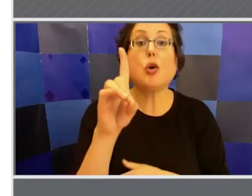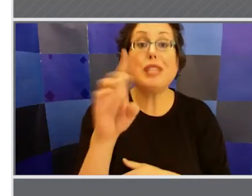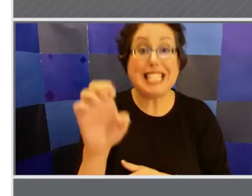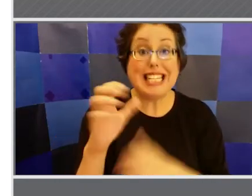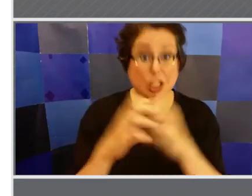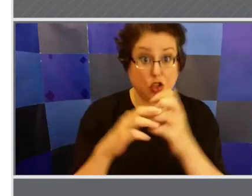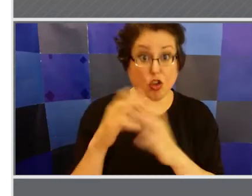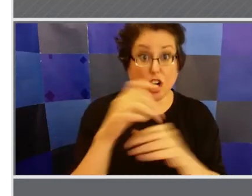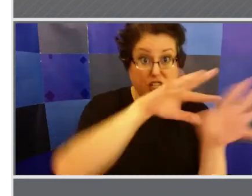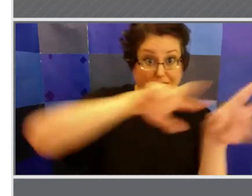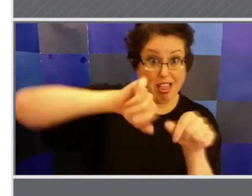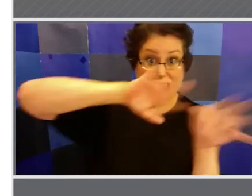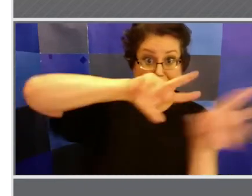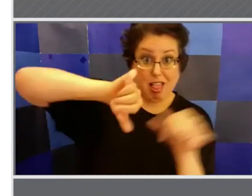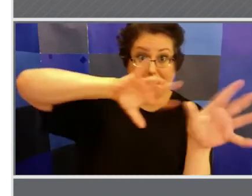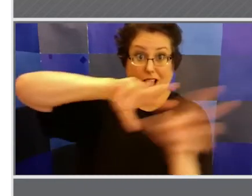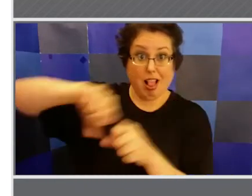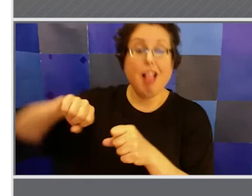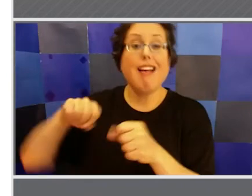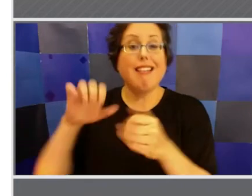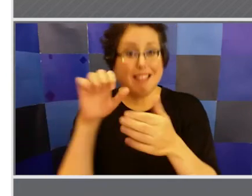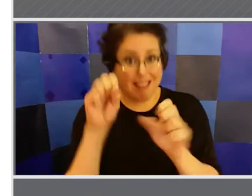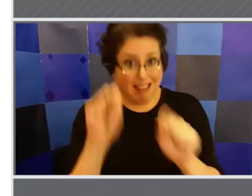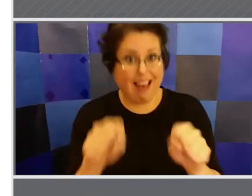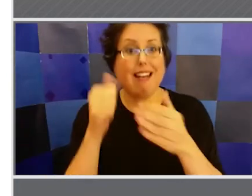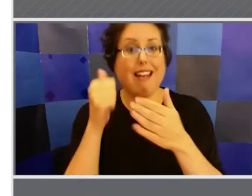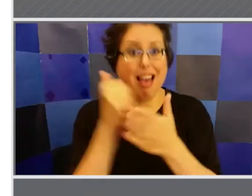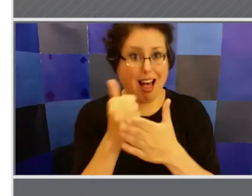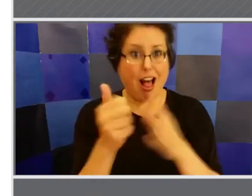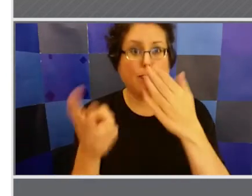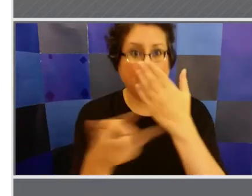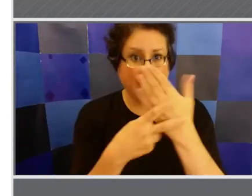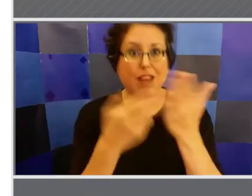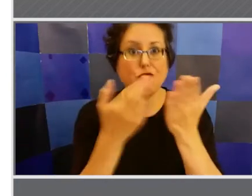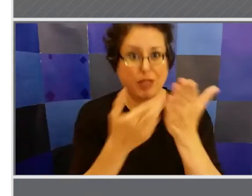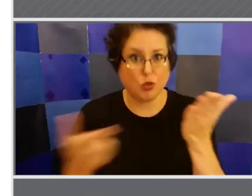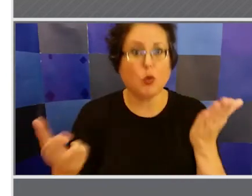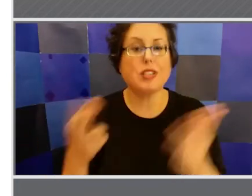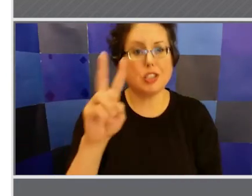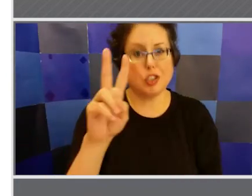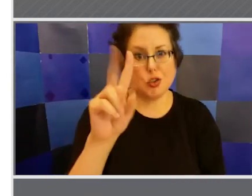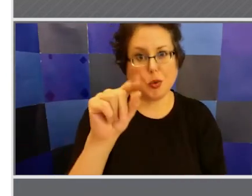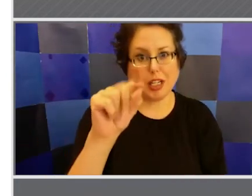support deconstruction initiatives with capital funds in 2022.